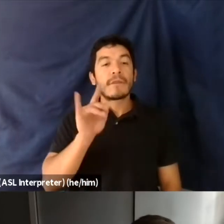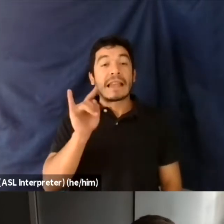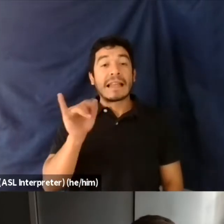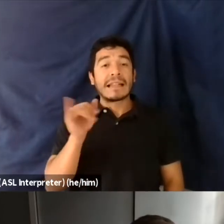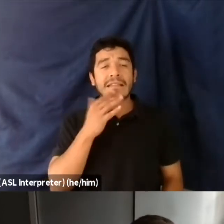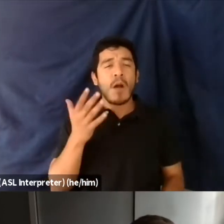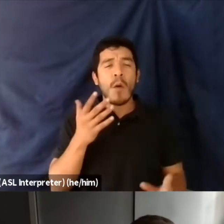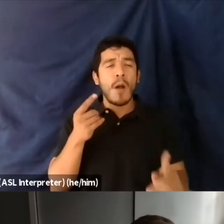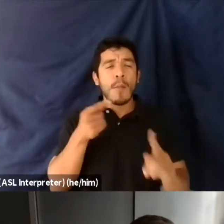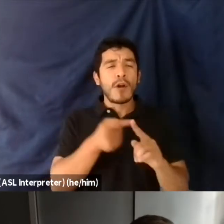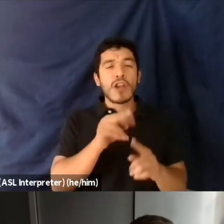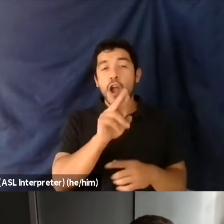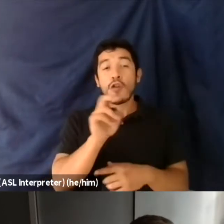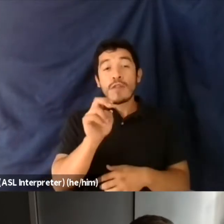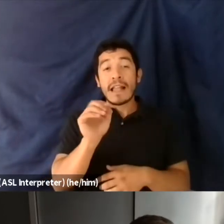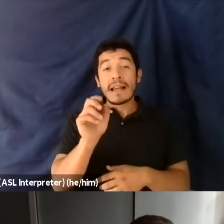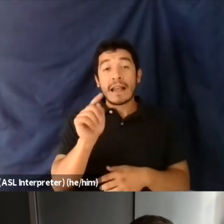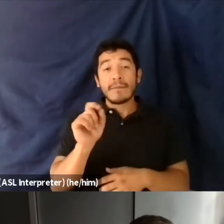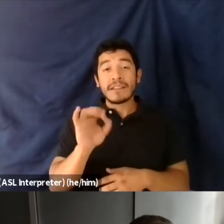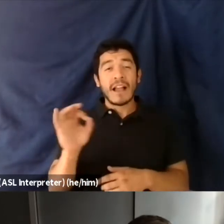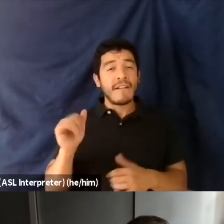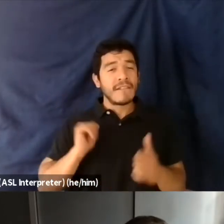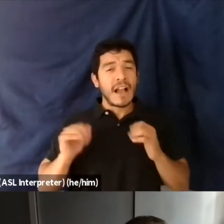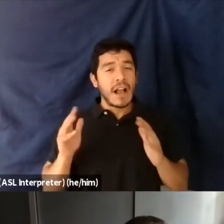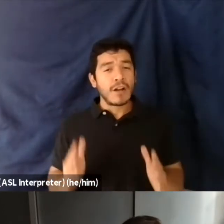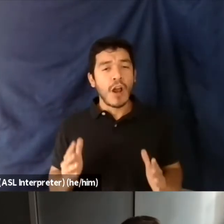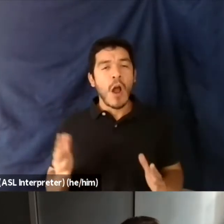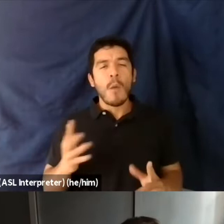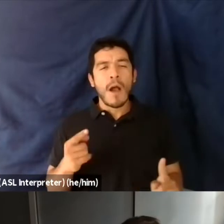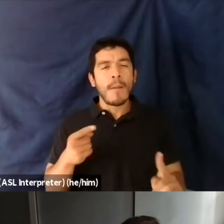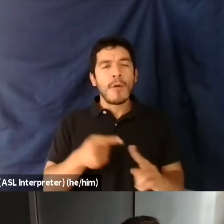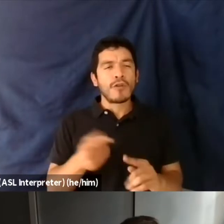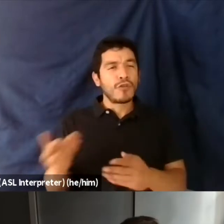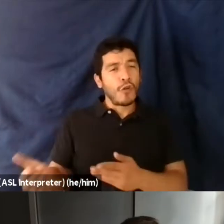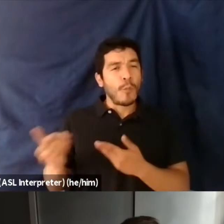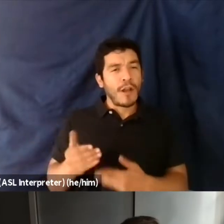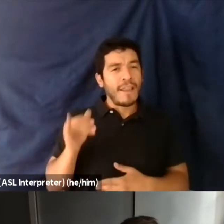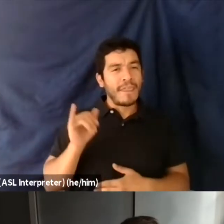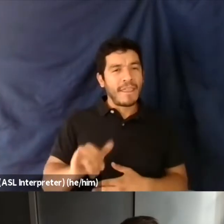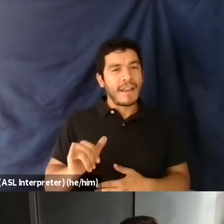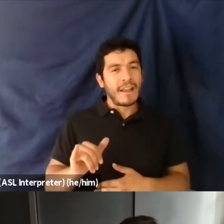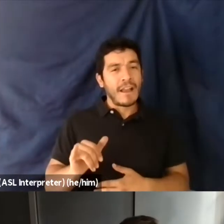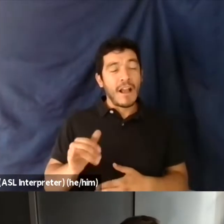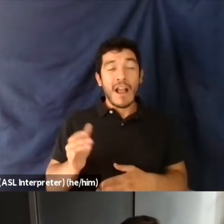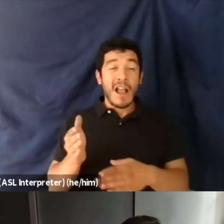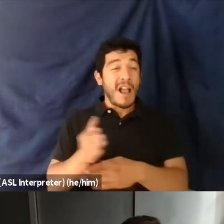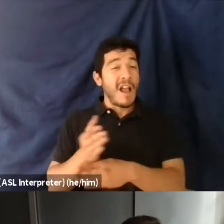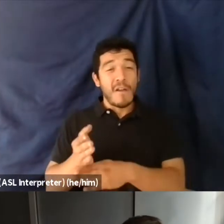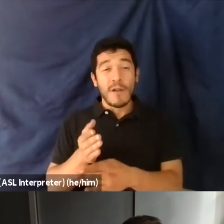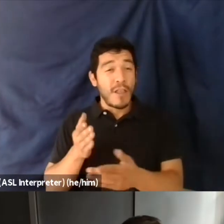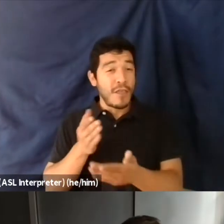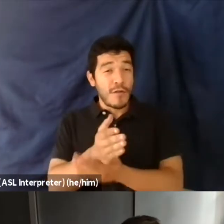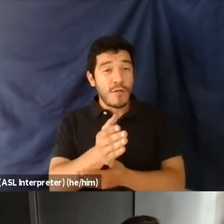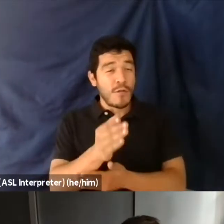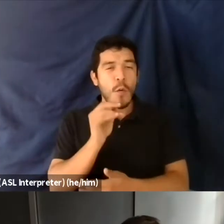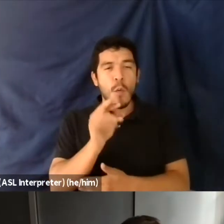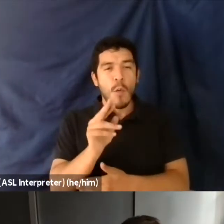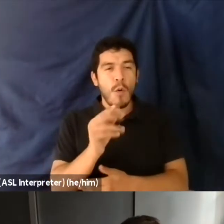'cause their reenactments with actors, at what point did you bring them in? Was that like midway through, or was that something that you felt like you needed once